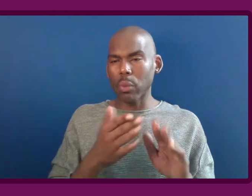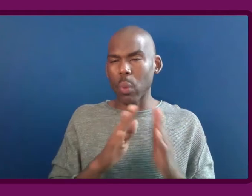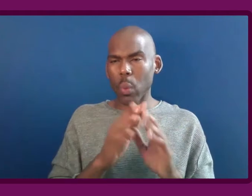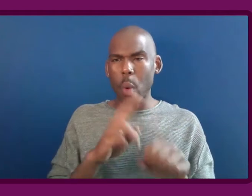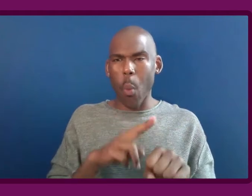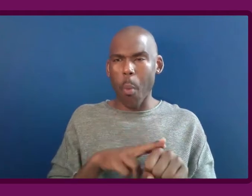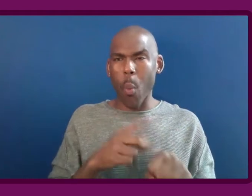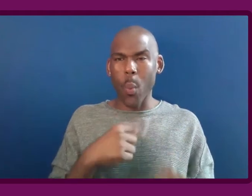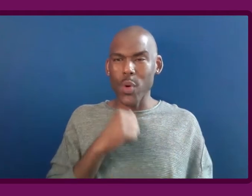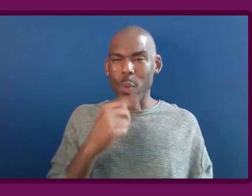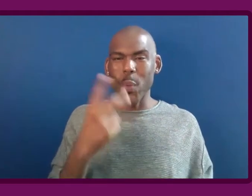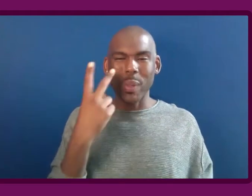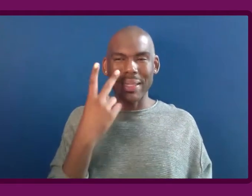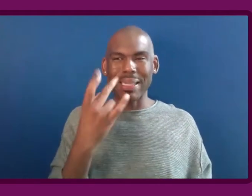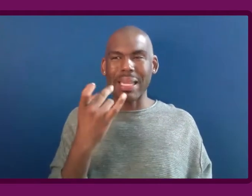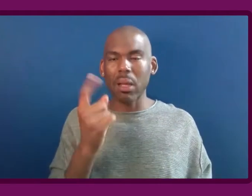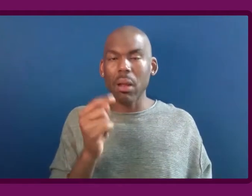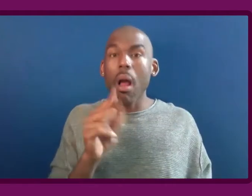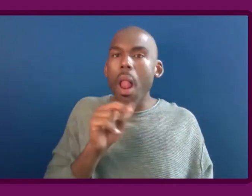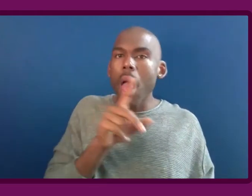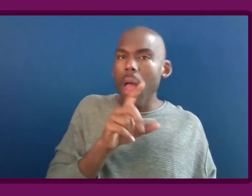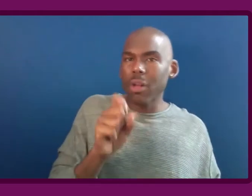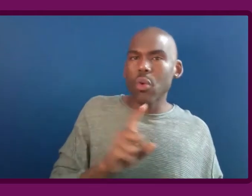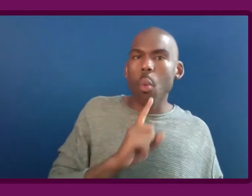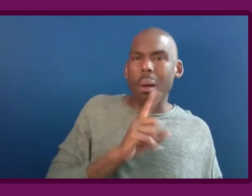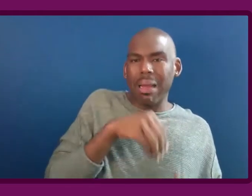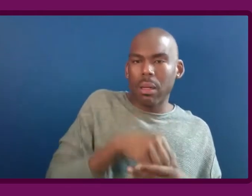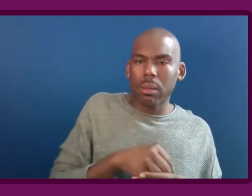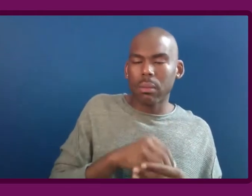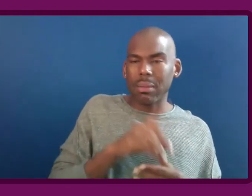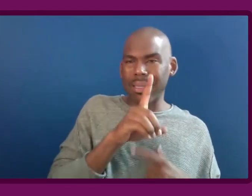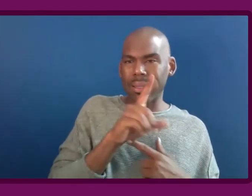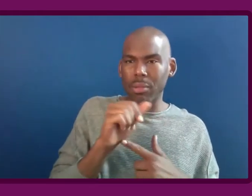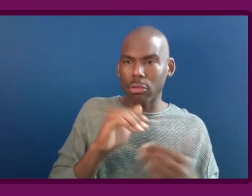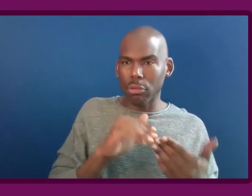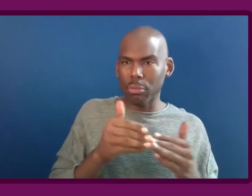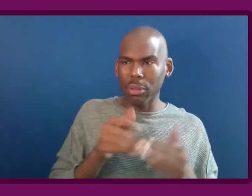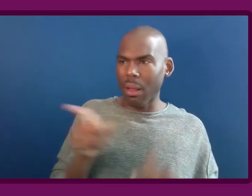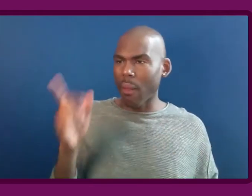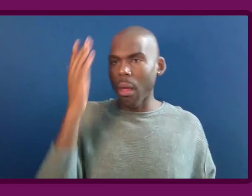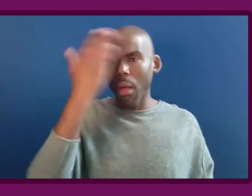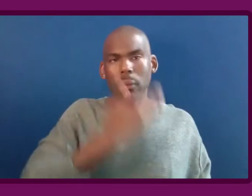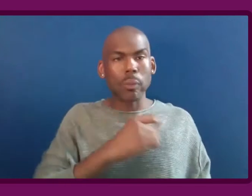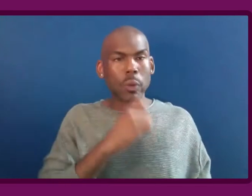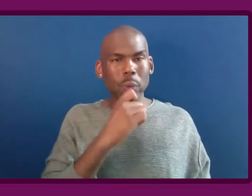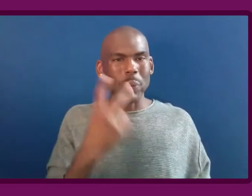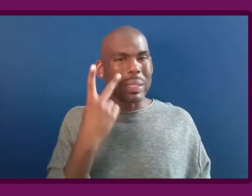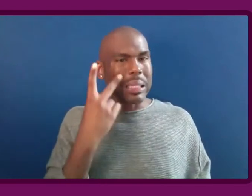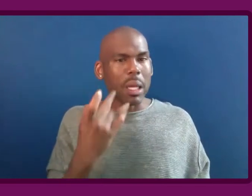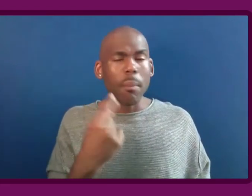that we don't see, unless you're part of the disability community, probably. Because then people won't see it, and we need to keep pushing this.